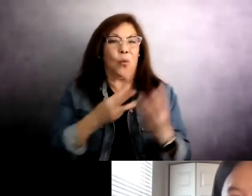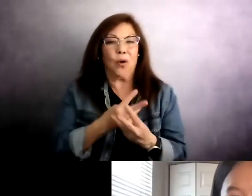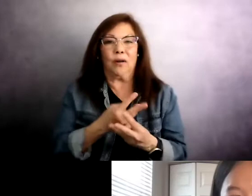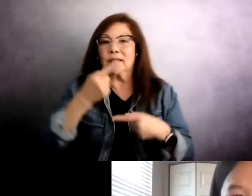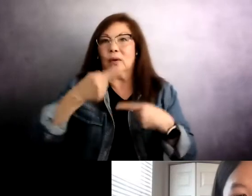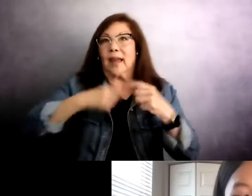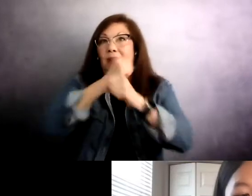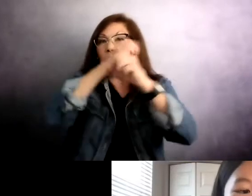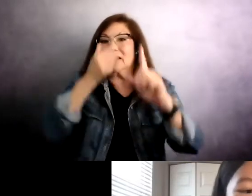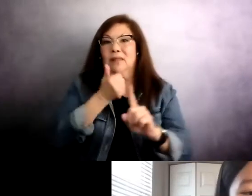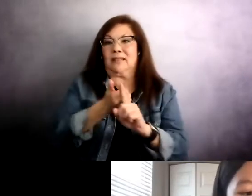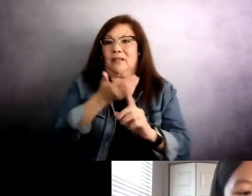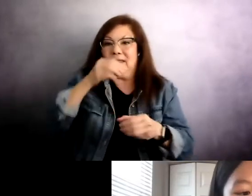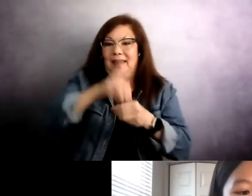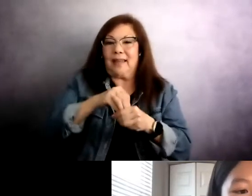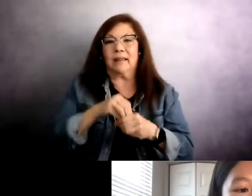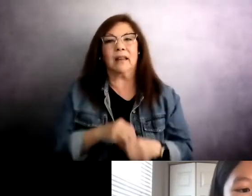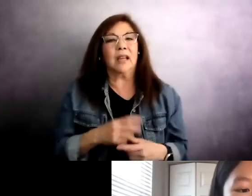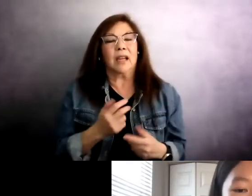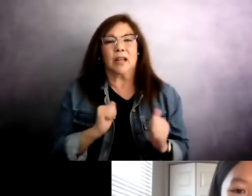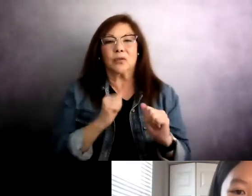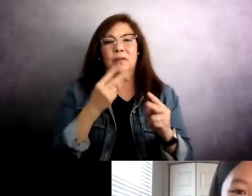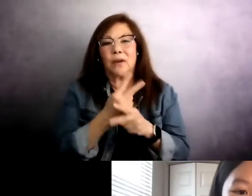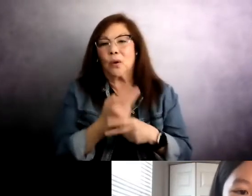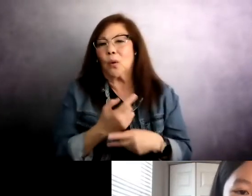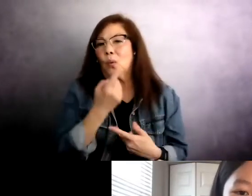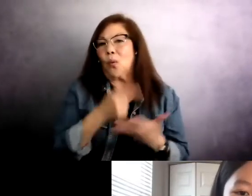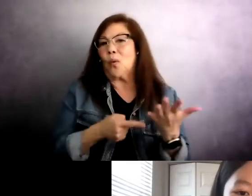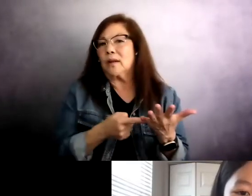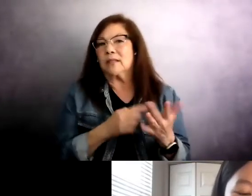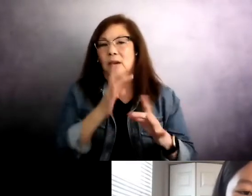tried to figure out you know what was the over of the story, what is the show telling?